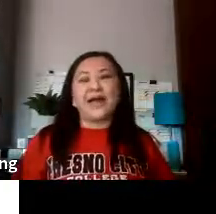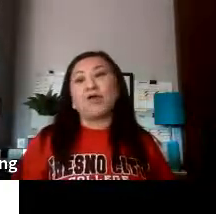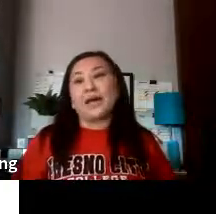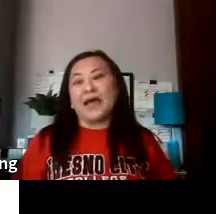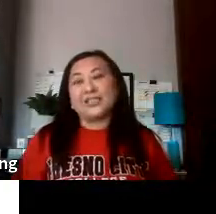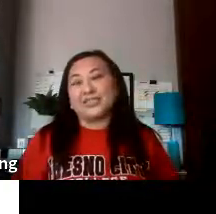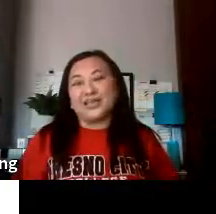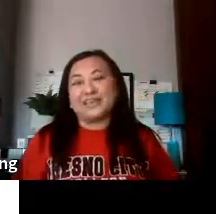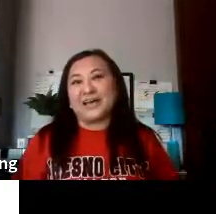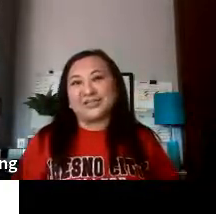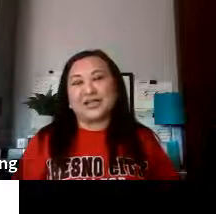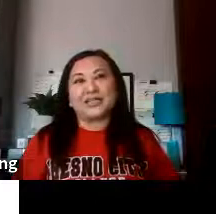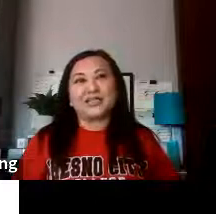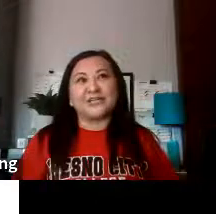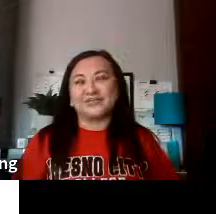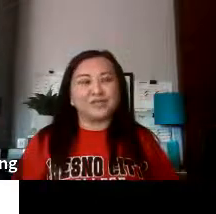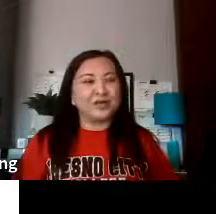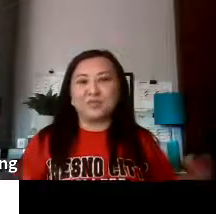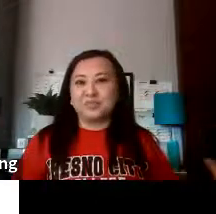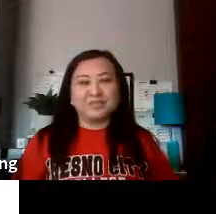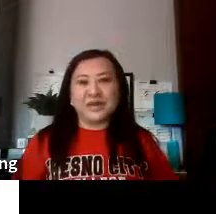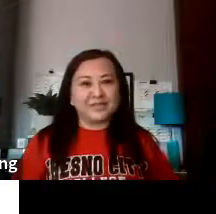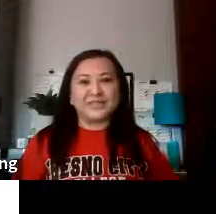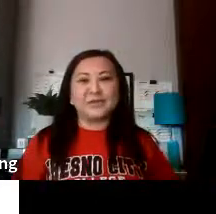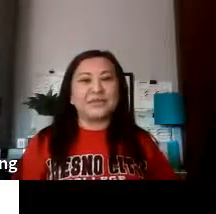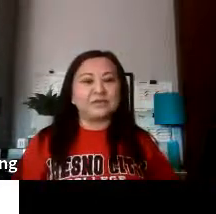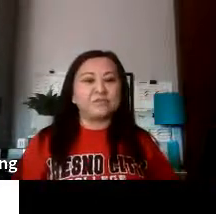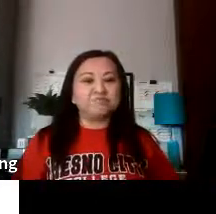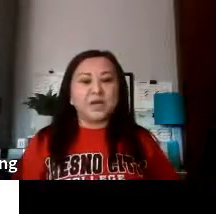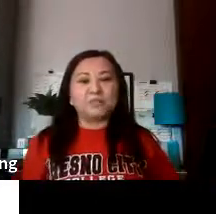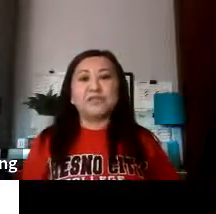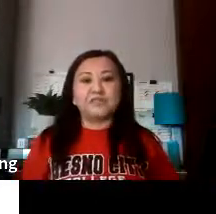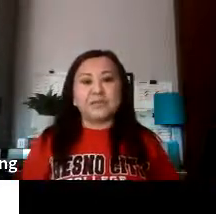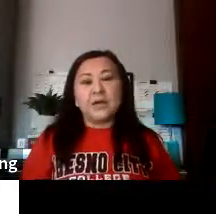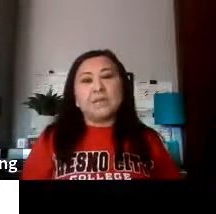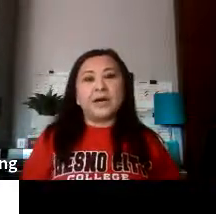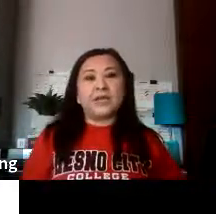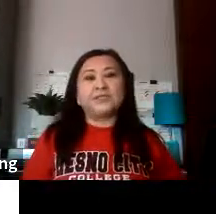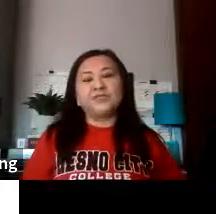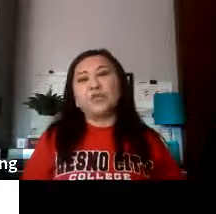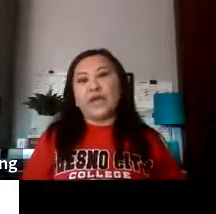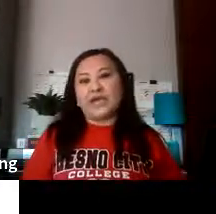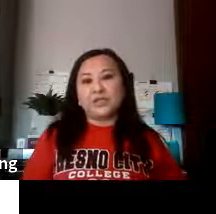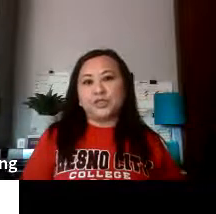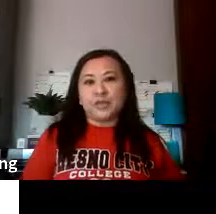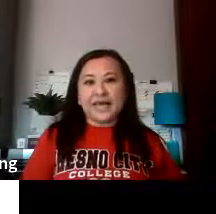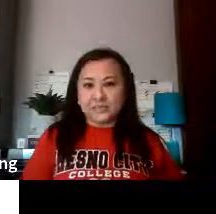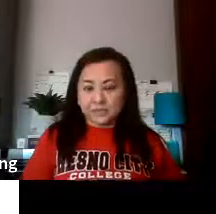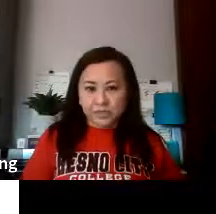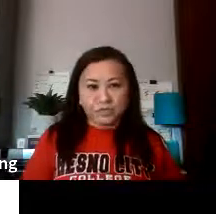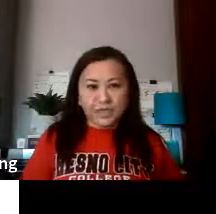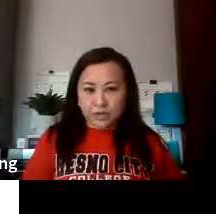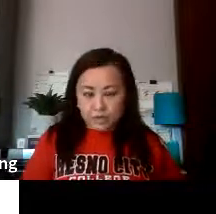of I actually didn't even answer it. I just kind of, you know, said something, briefly, but a different way to ask, you know, like a